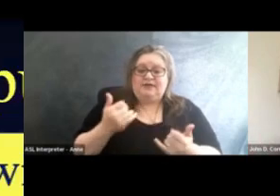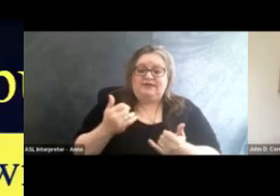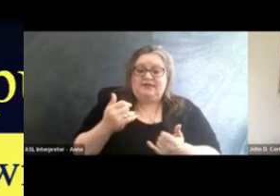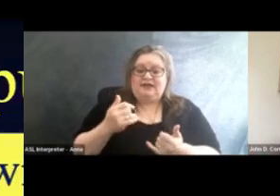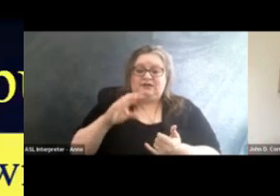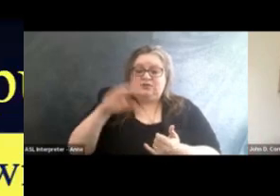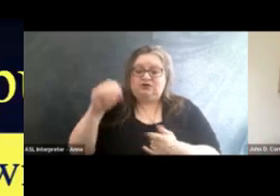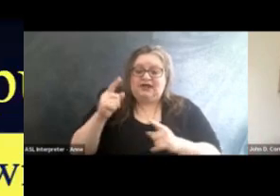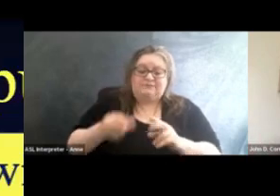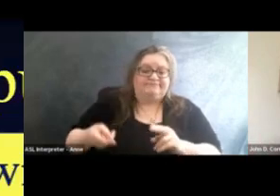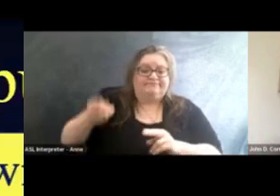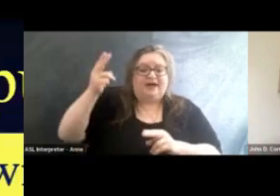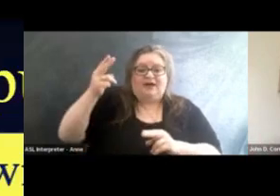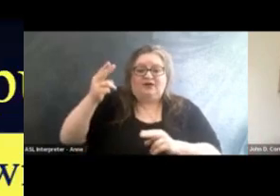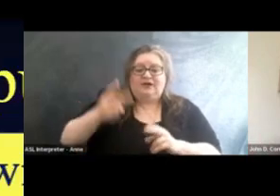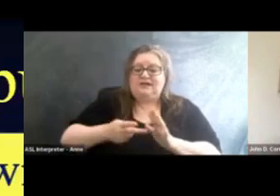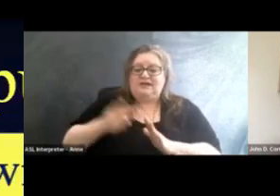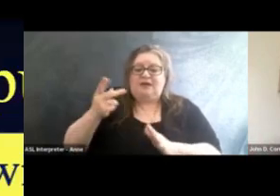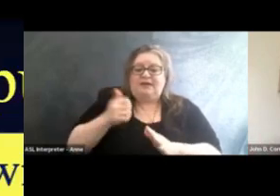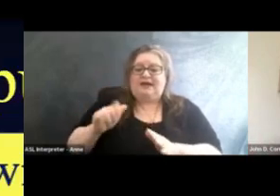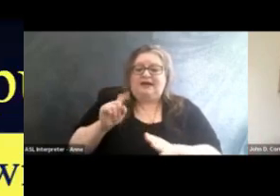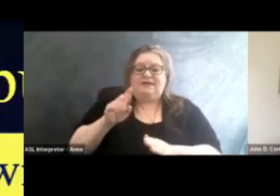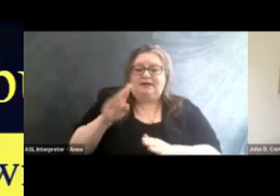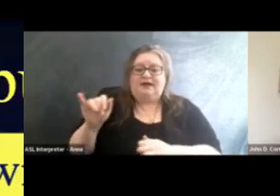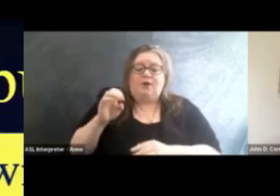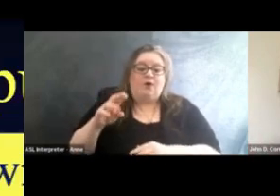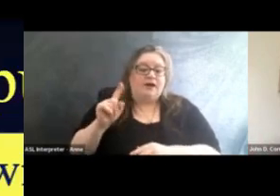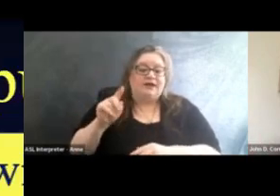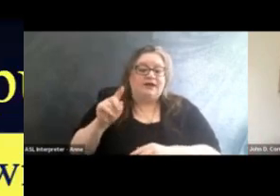higher, doubling with any TBI or TBI with loss of consciousness,